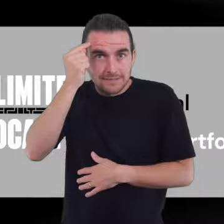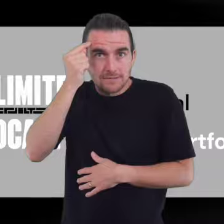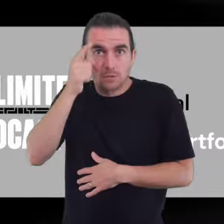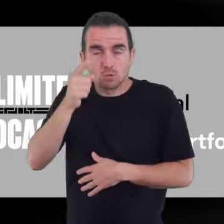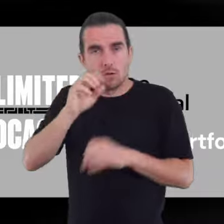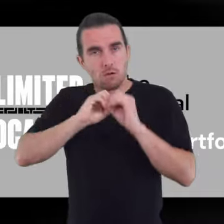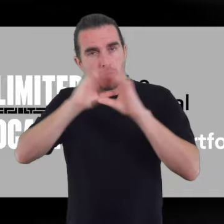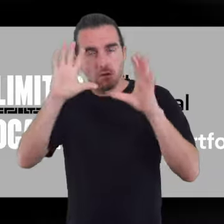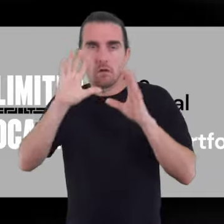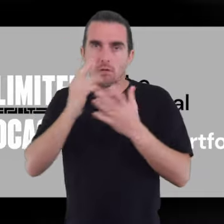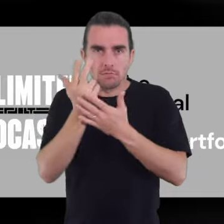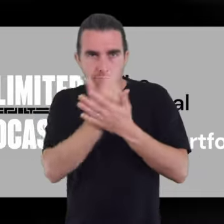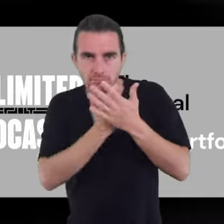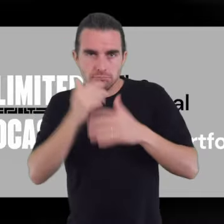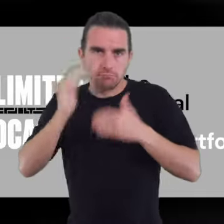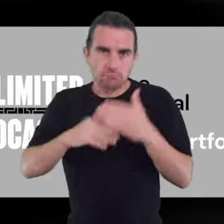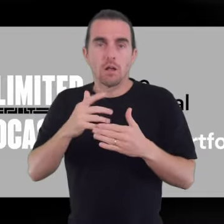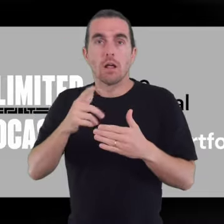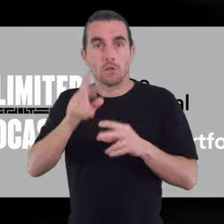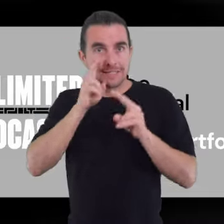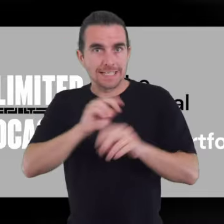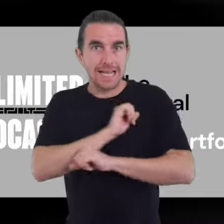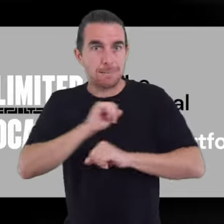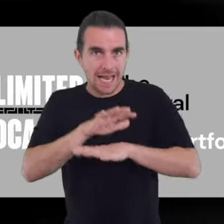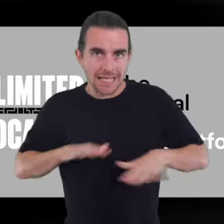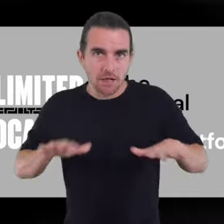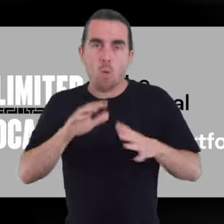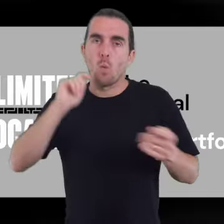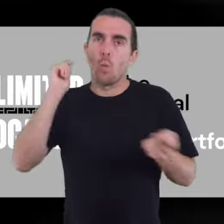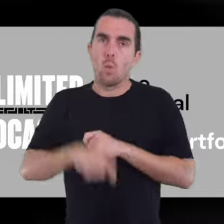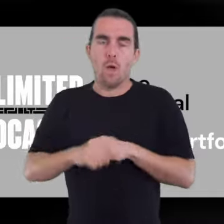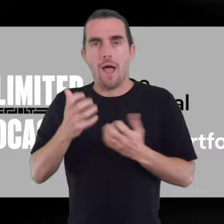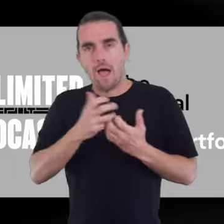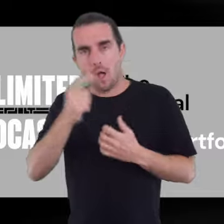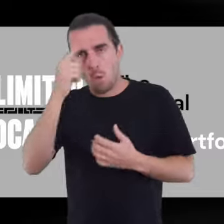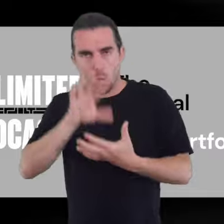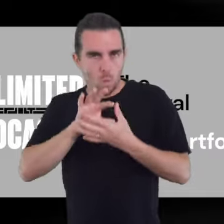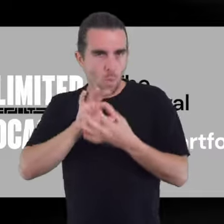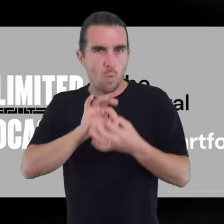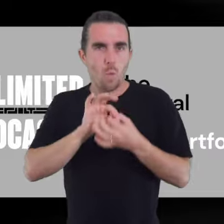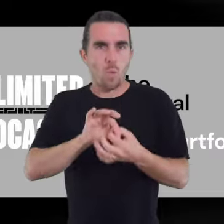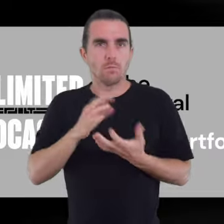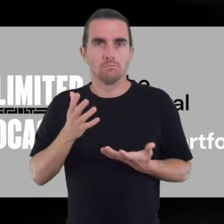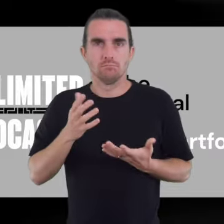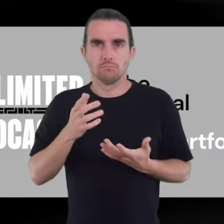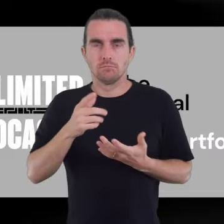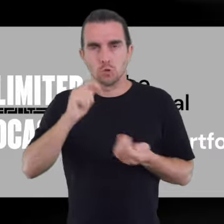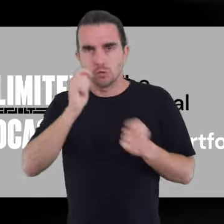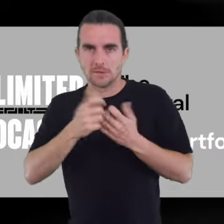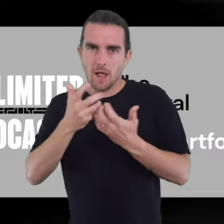when you have the idea that you are drawing, creatively, it changes the way you see space, and it changes the way you interact with it.